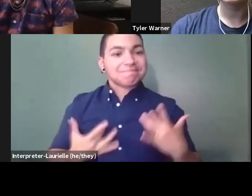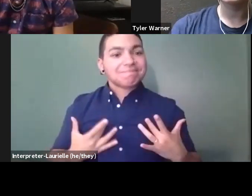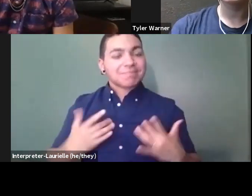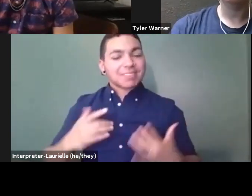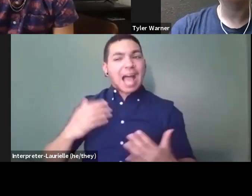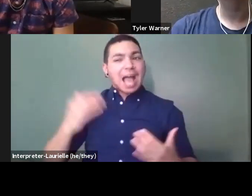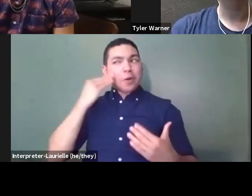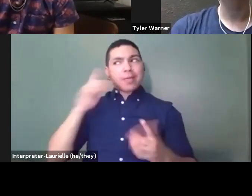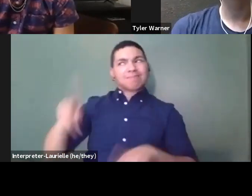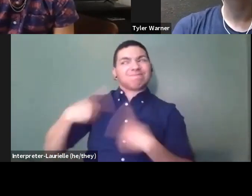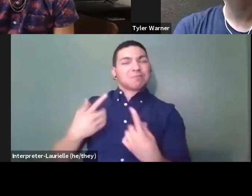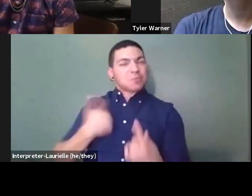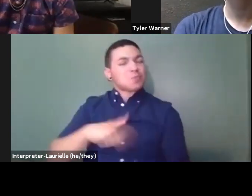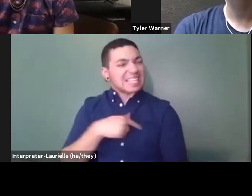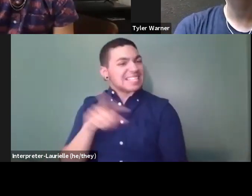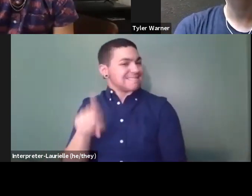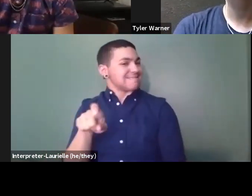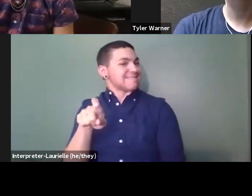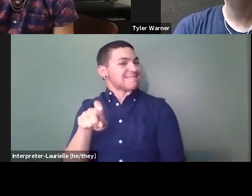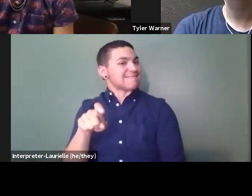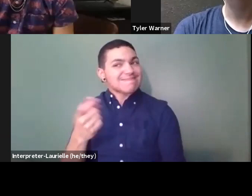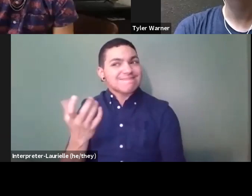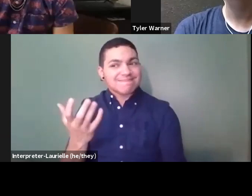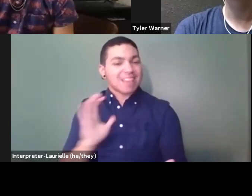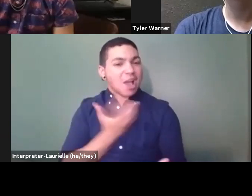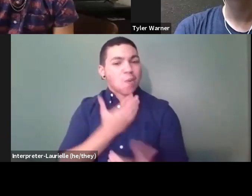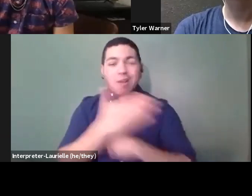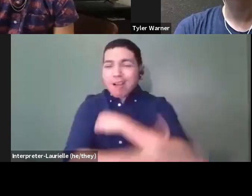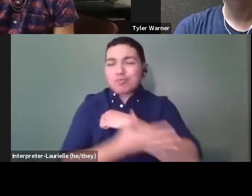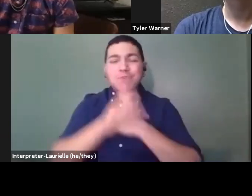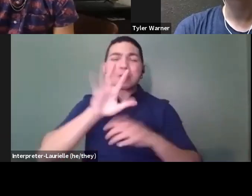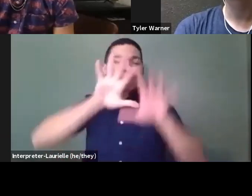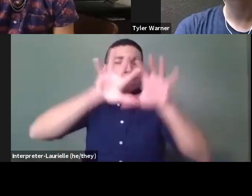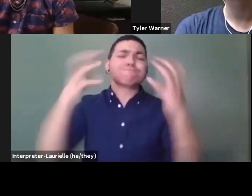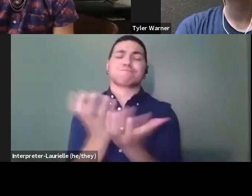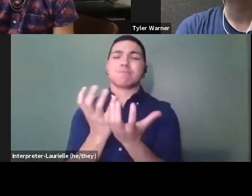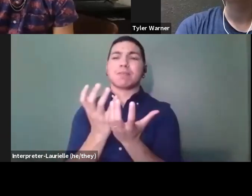come out and live the lives that we want and build our